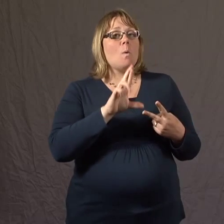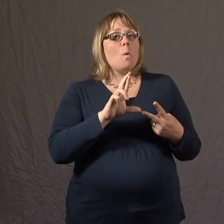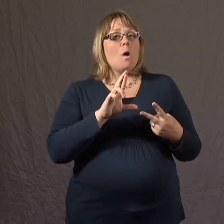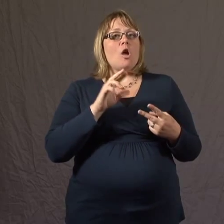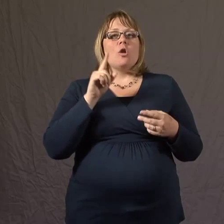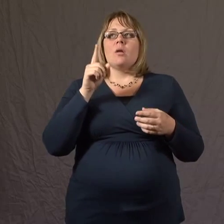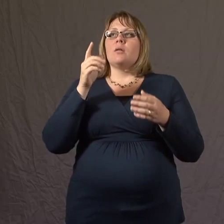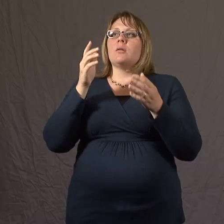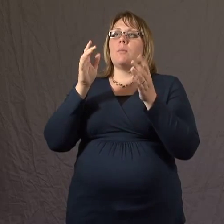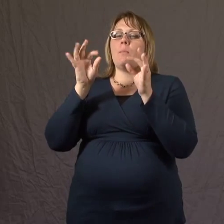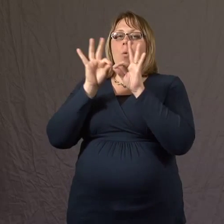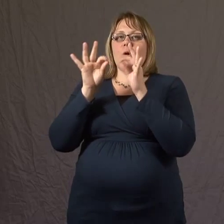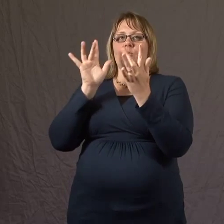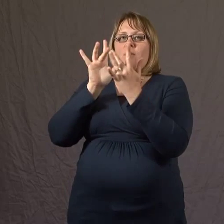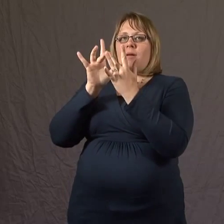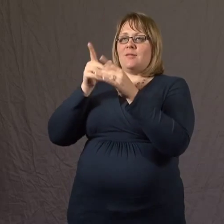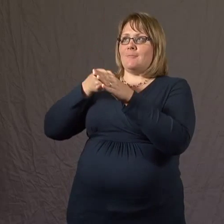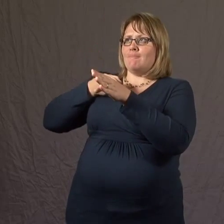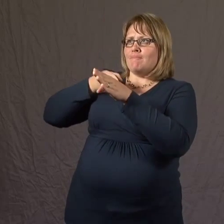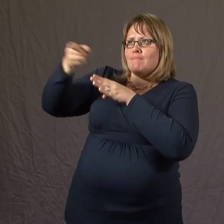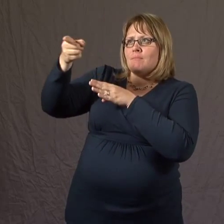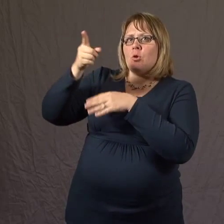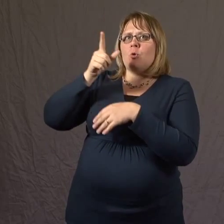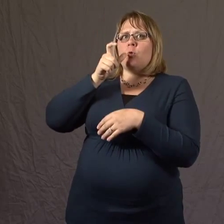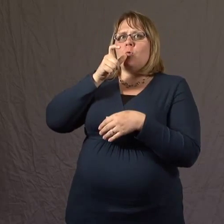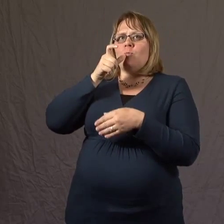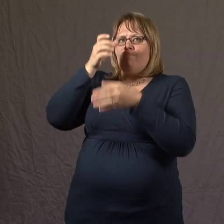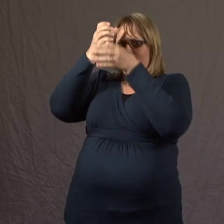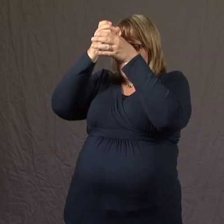system, to see if it works for them or not.